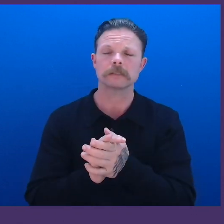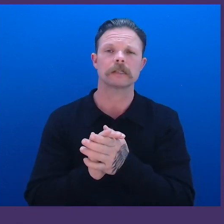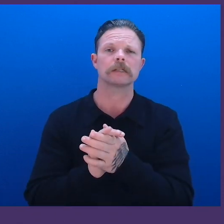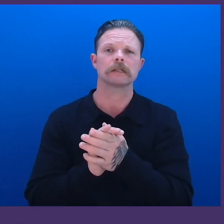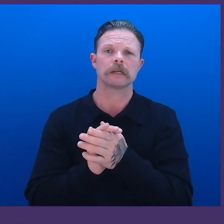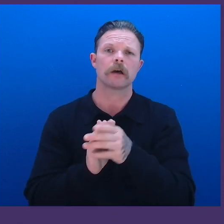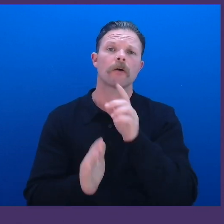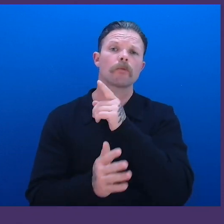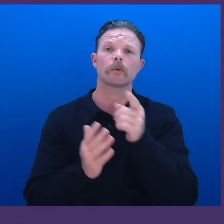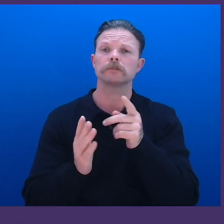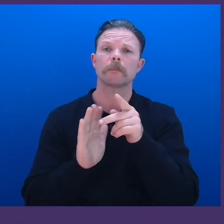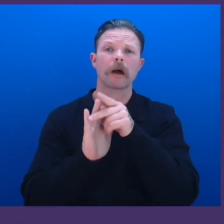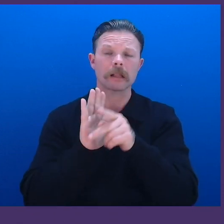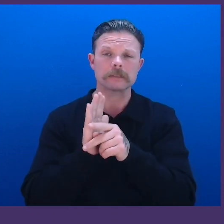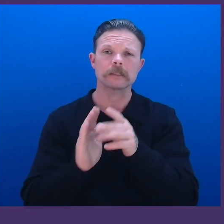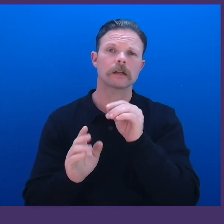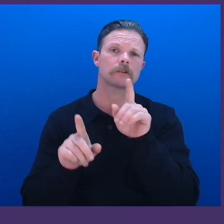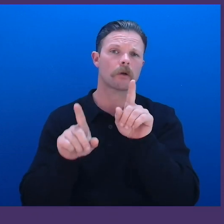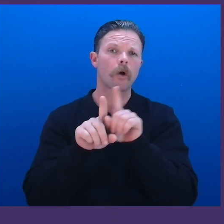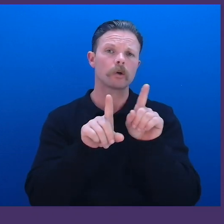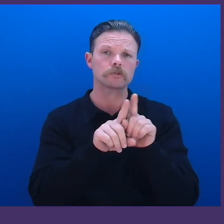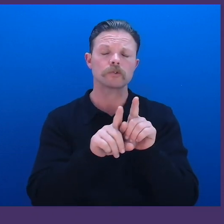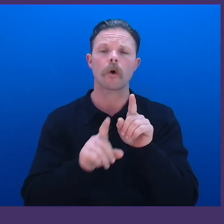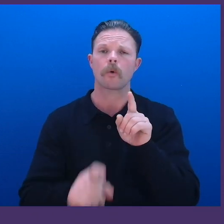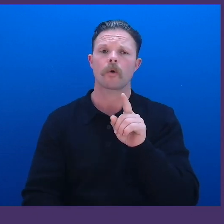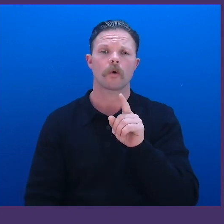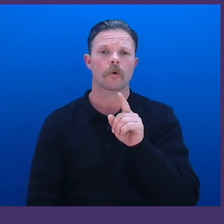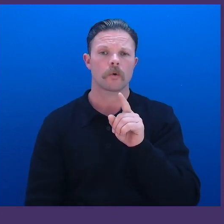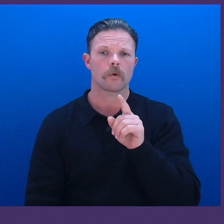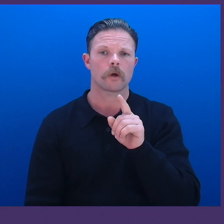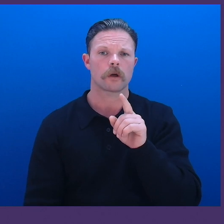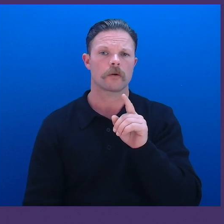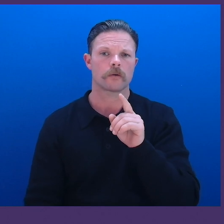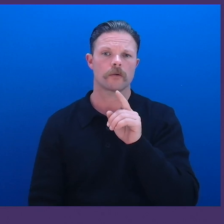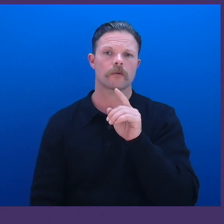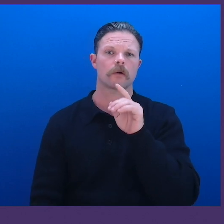and also the unit acts as focal point for the UN Convention